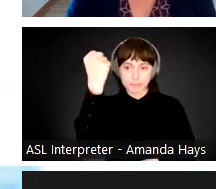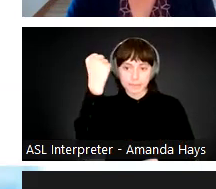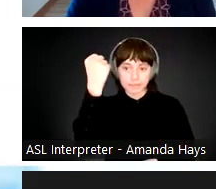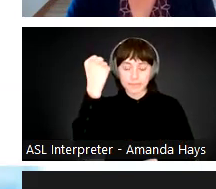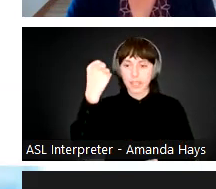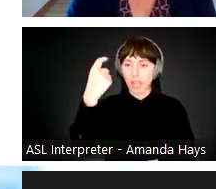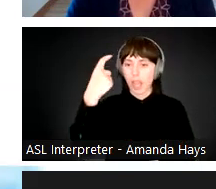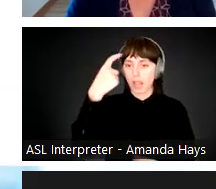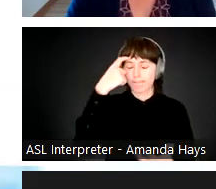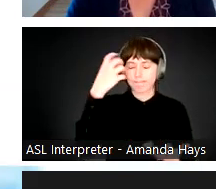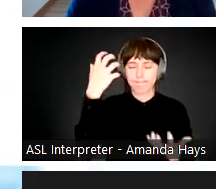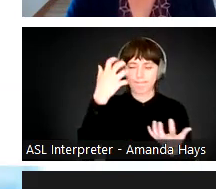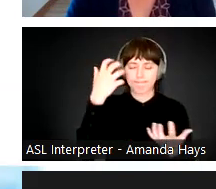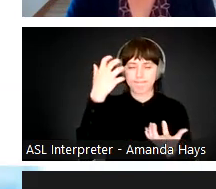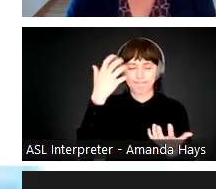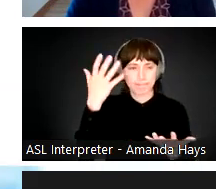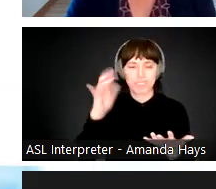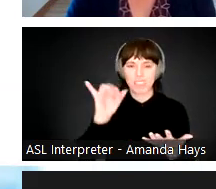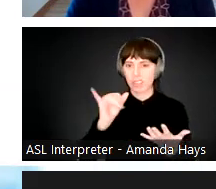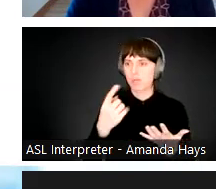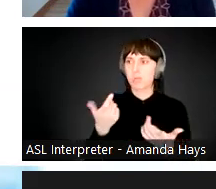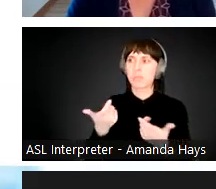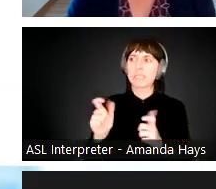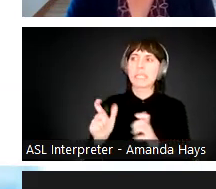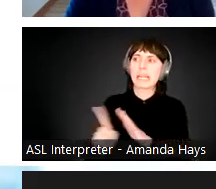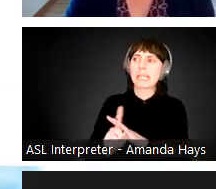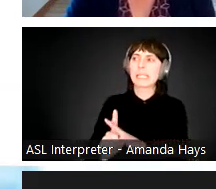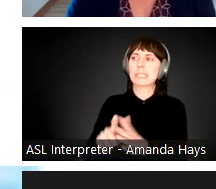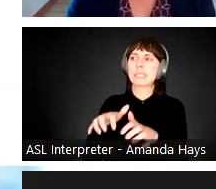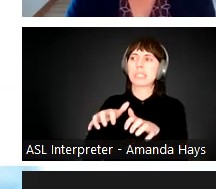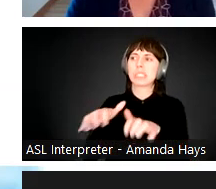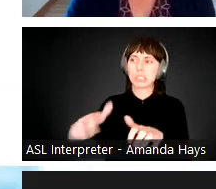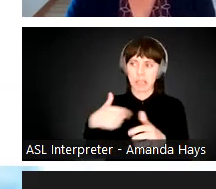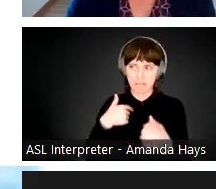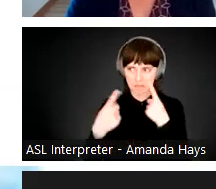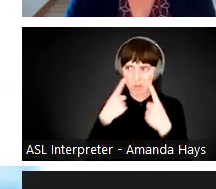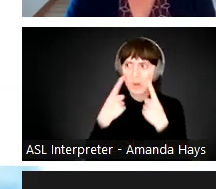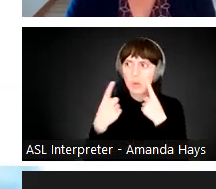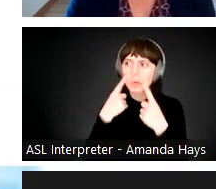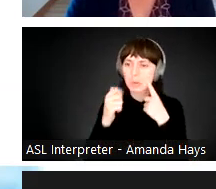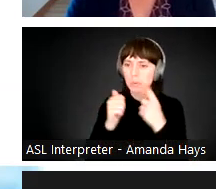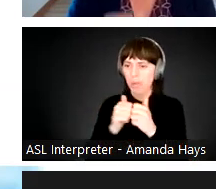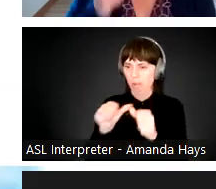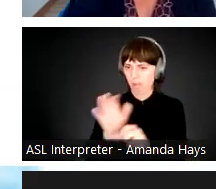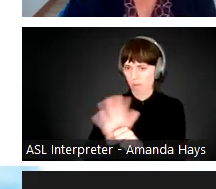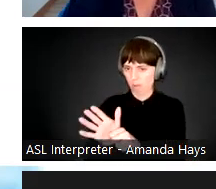I've heard about Long COVID- and then also, sort of any gastrointestinal issues